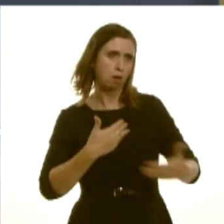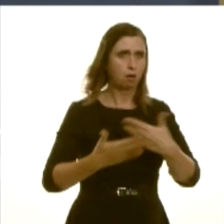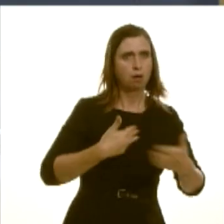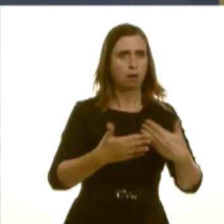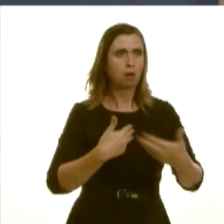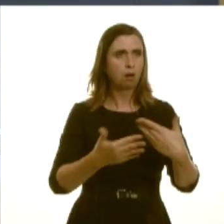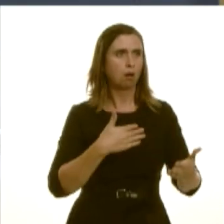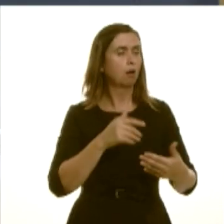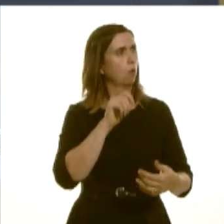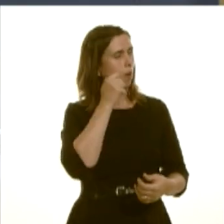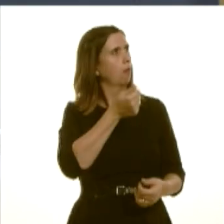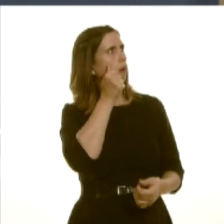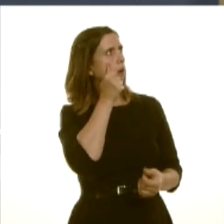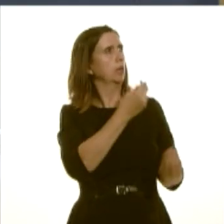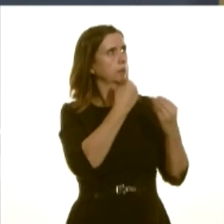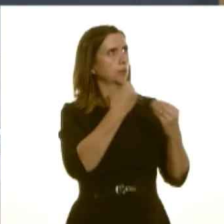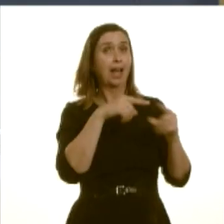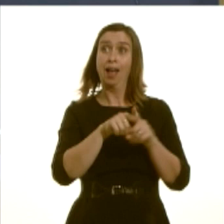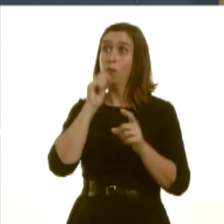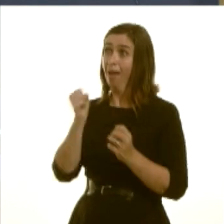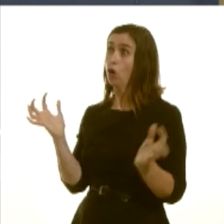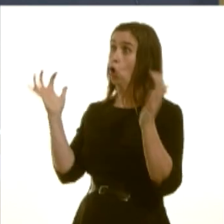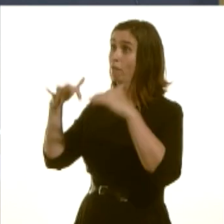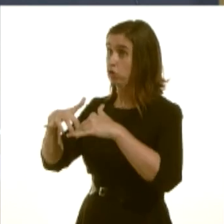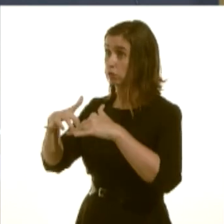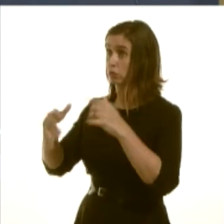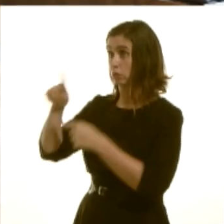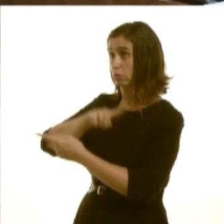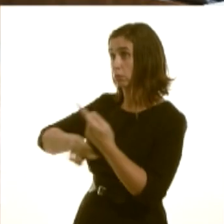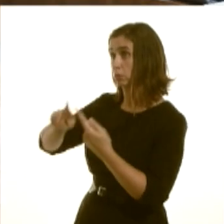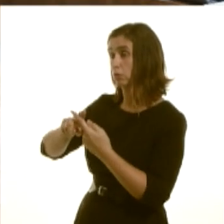conference that will take place later this year or at the beginning of next year, which